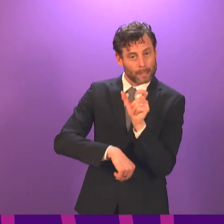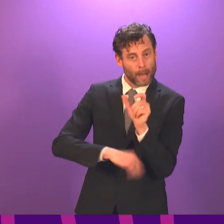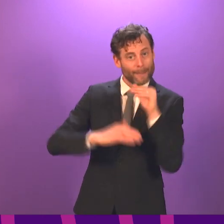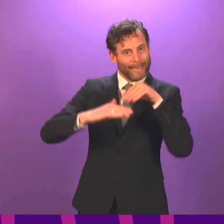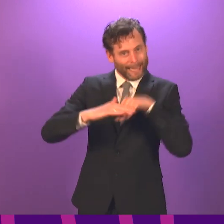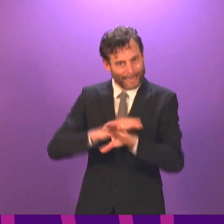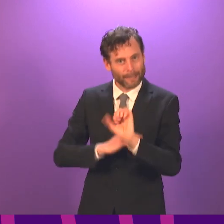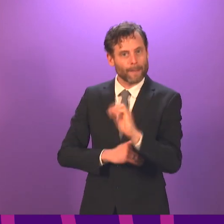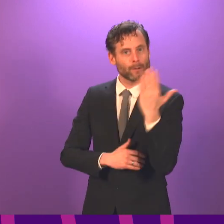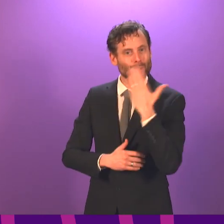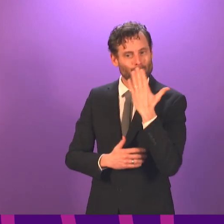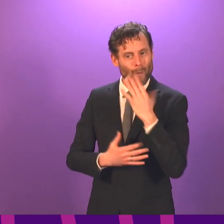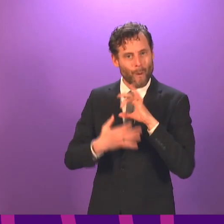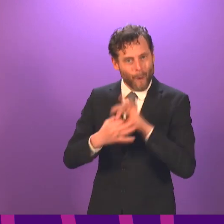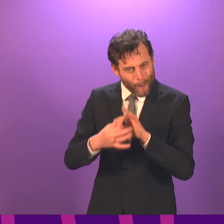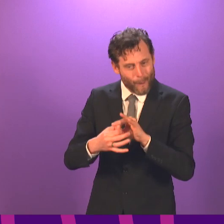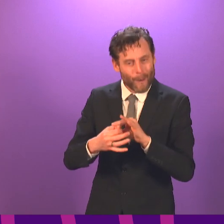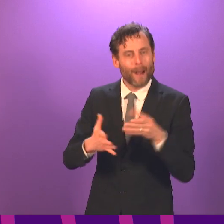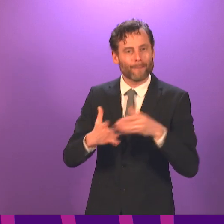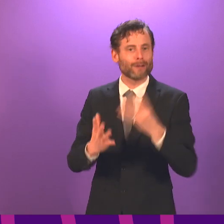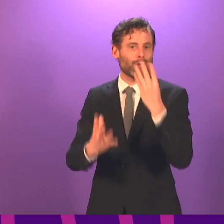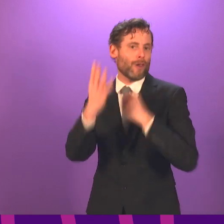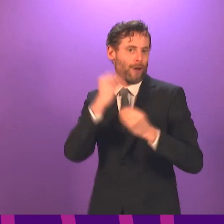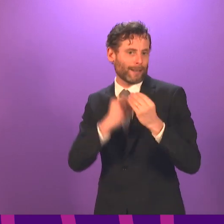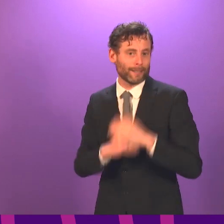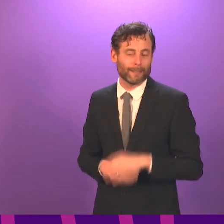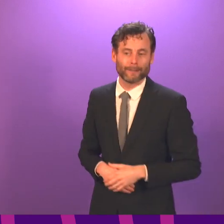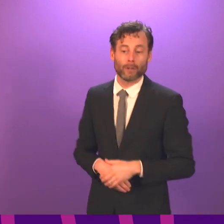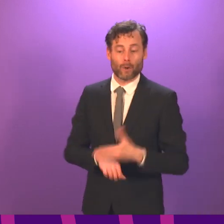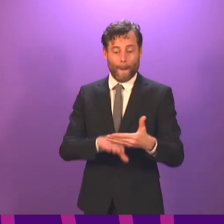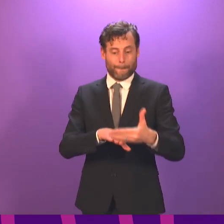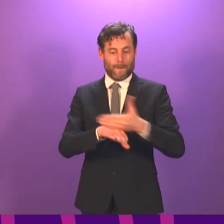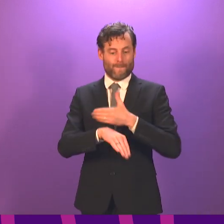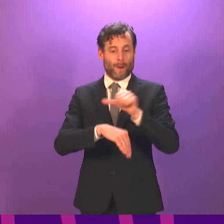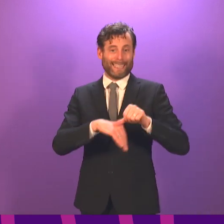Because there will be a blended-learning model, before Easter we will also continue to ensure